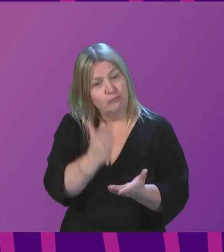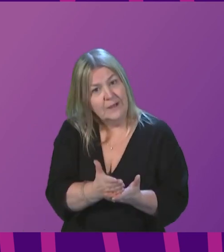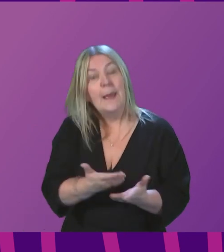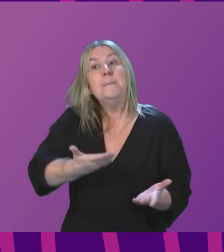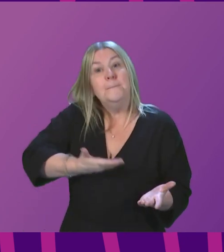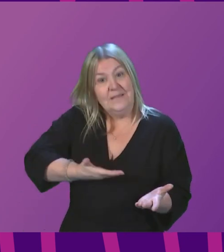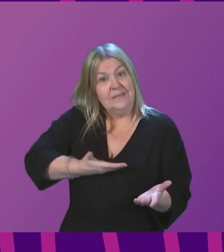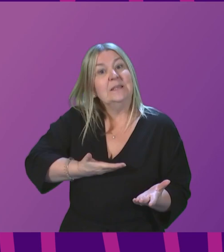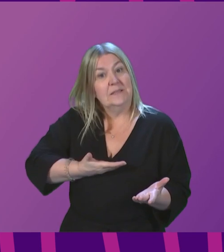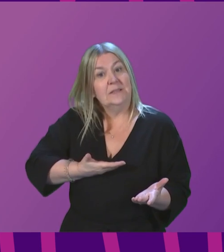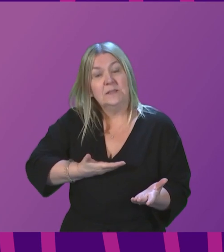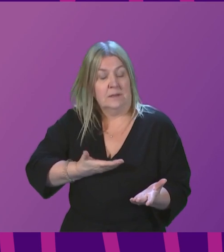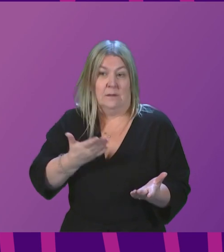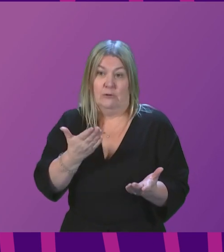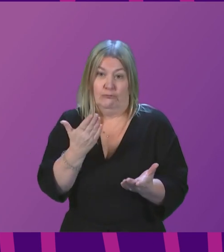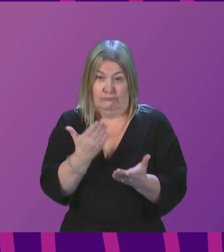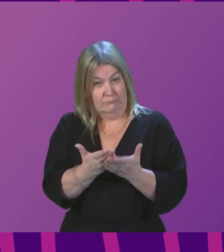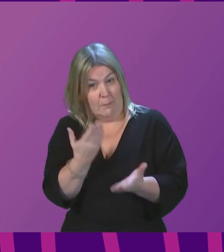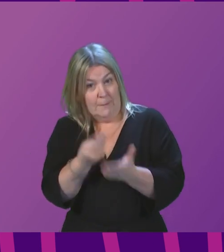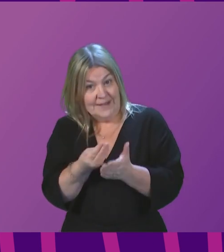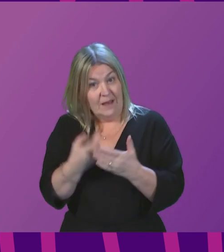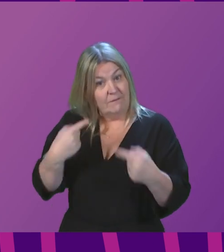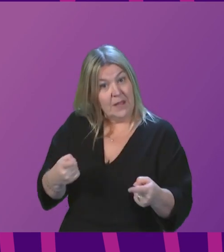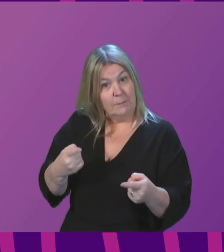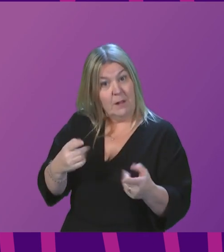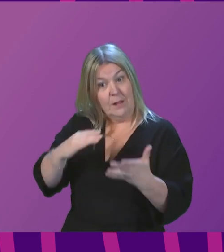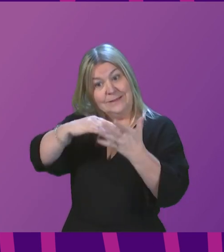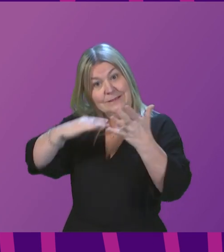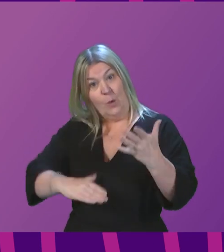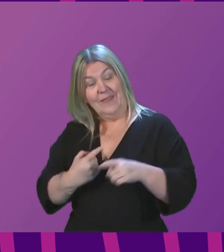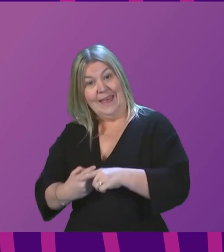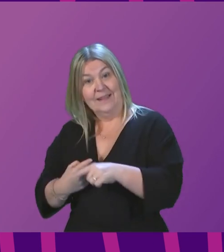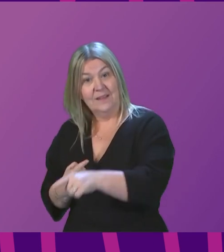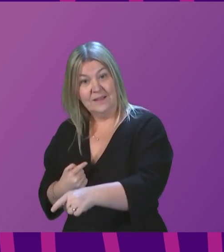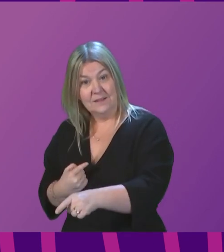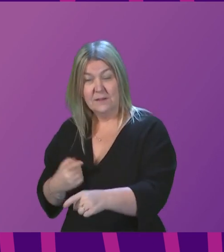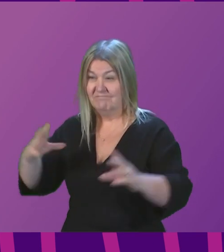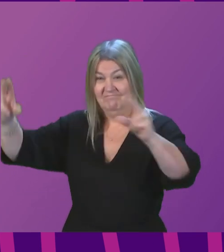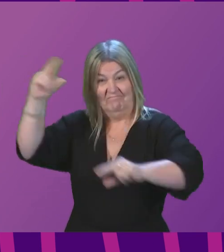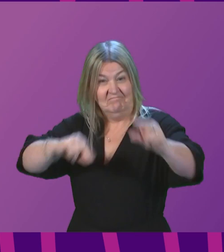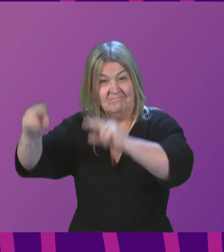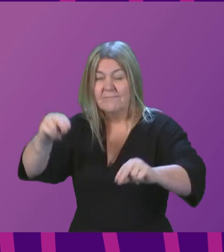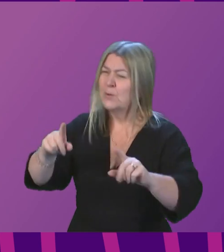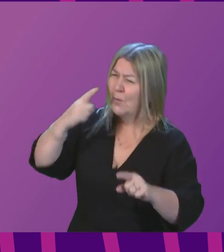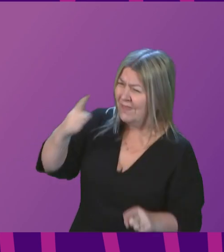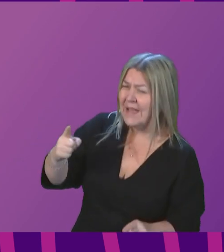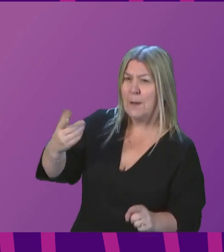the same impacts south of the border. If Douglas Ross does not think that they are suffering the same impact, I suggest that